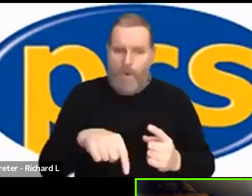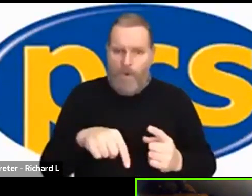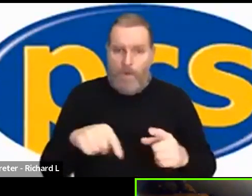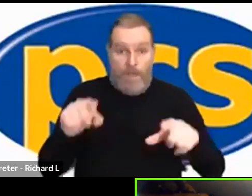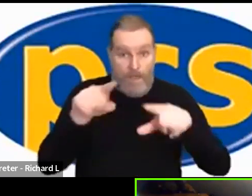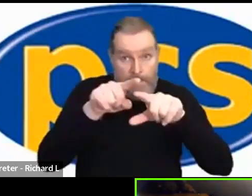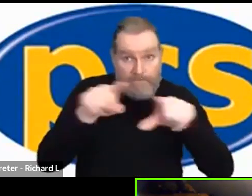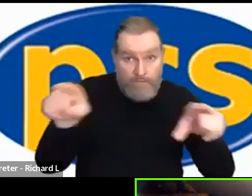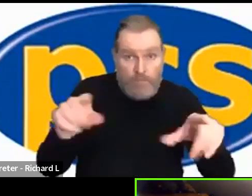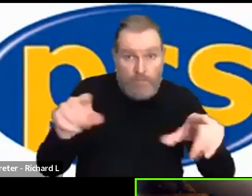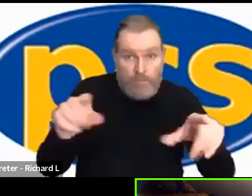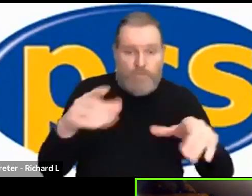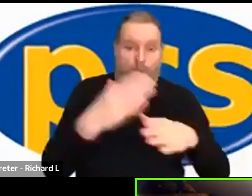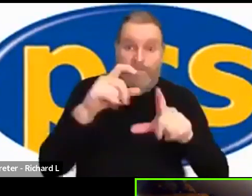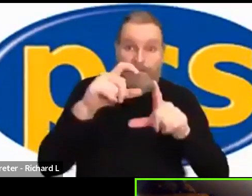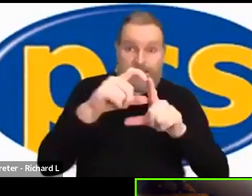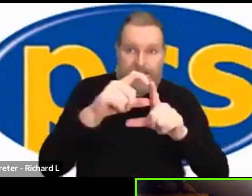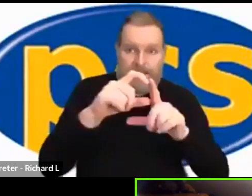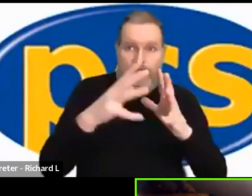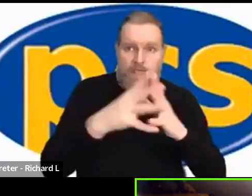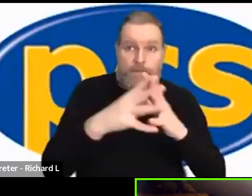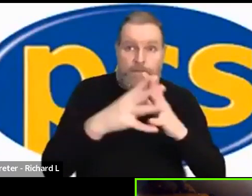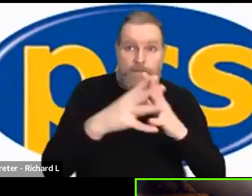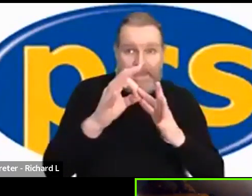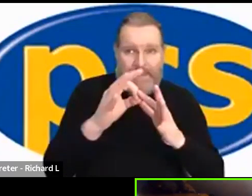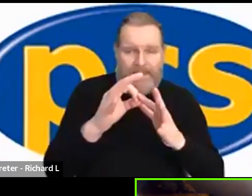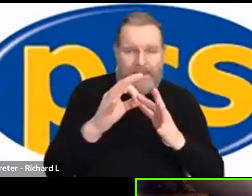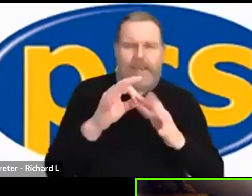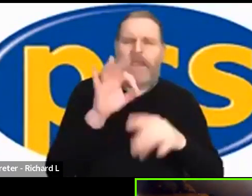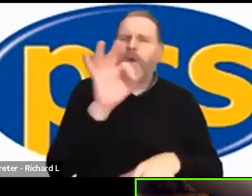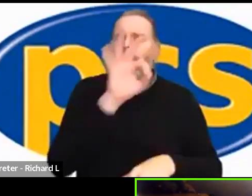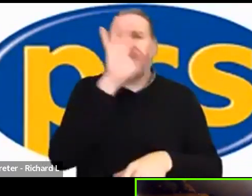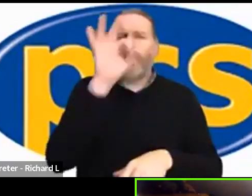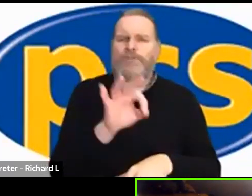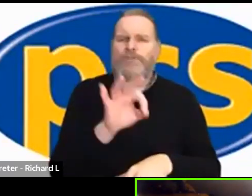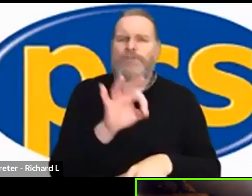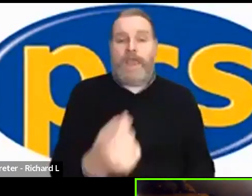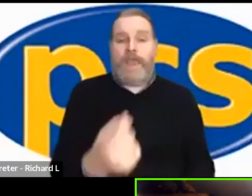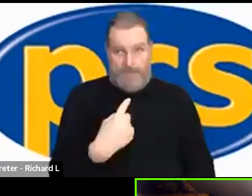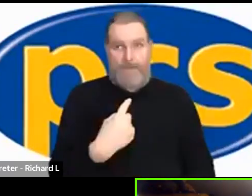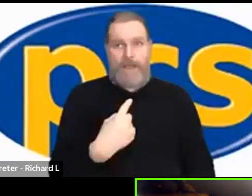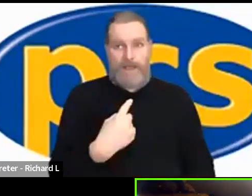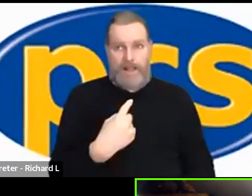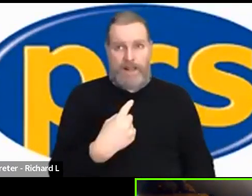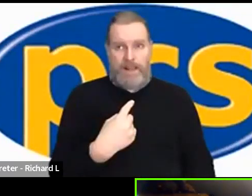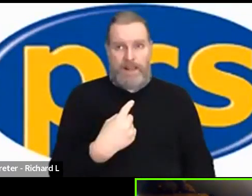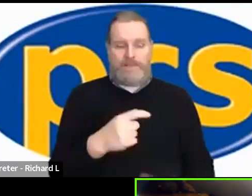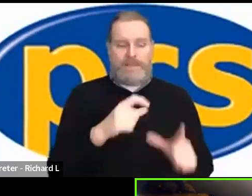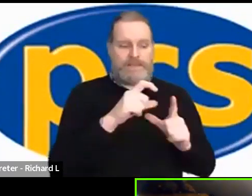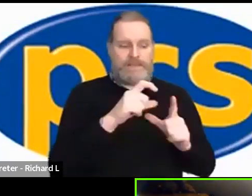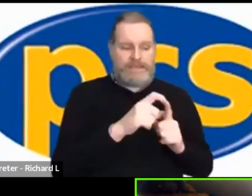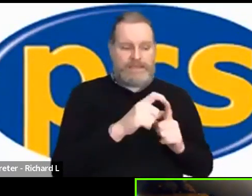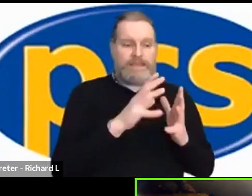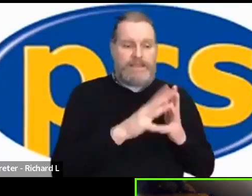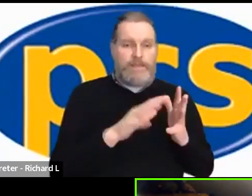So can I suggest that if you can I suggest that if you have a question that's that's specific to the data that we haven't covered, just email in dwp@pcs